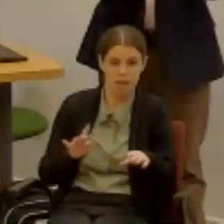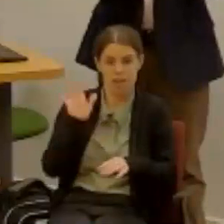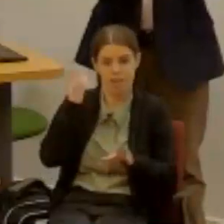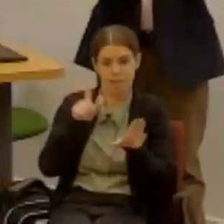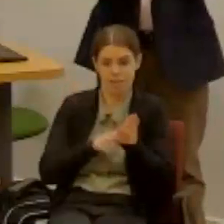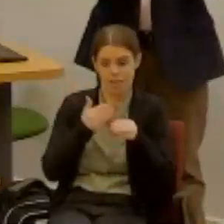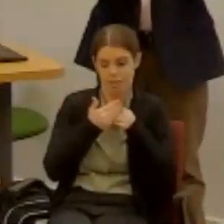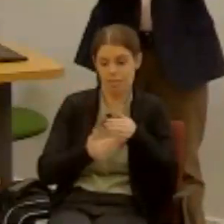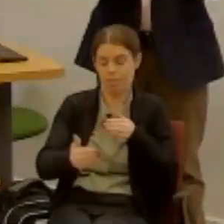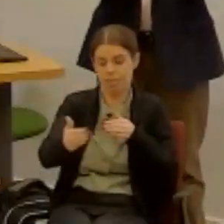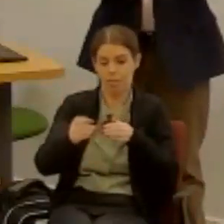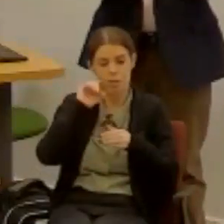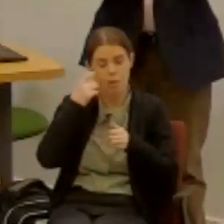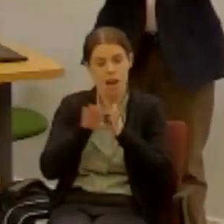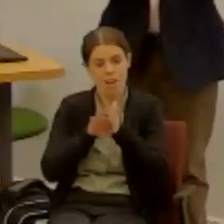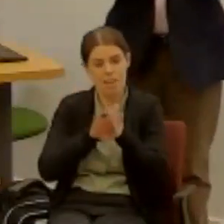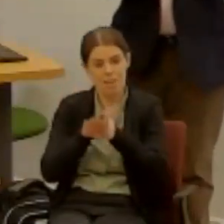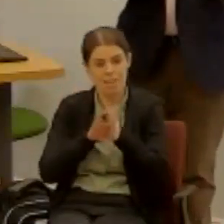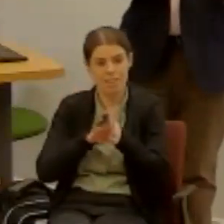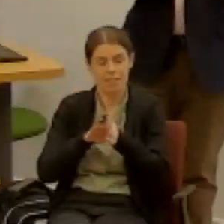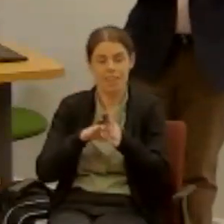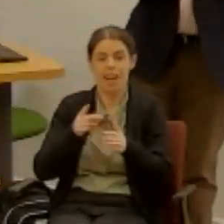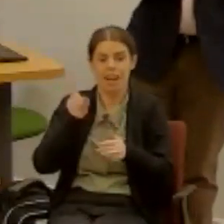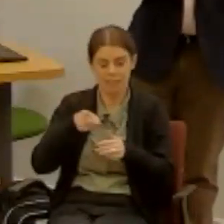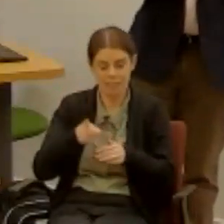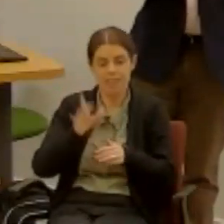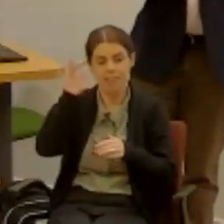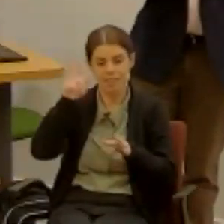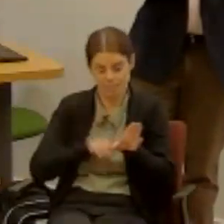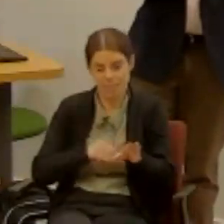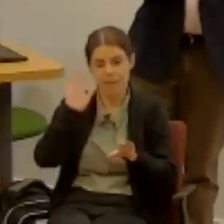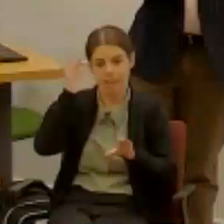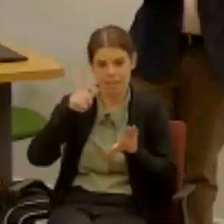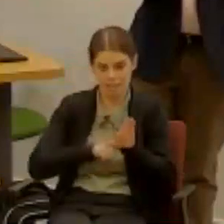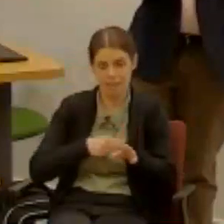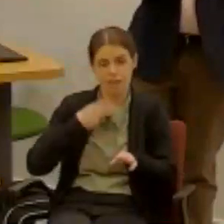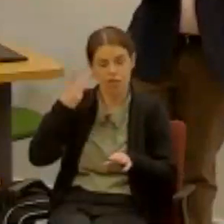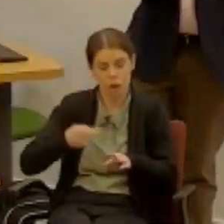period we'll do some text, and then we'll follow each other for 10 years and then 10 years, and then 10 years, until eventually don't develop dementia.